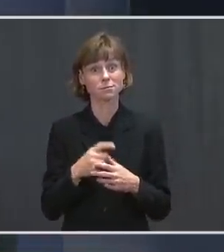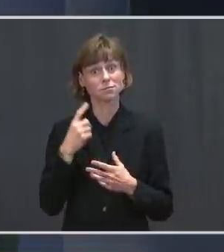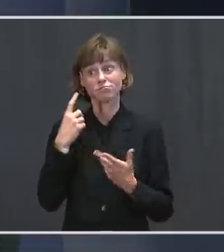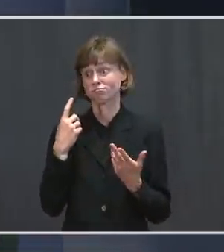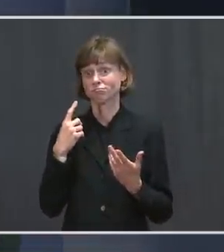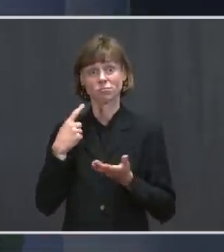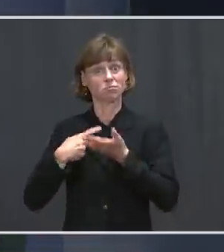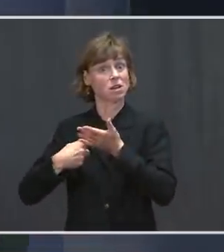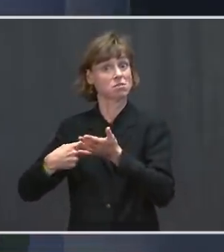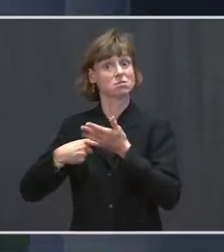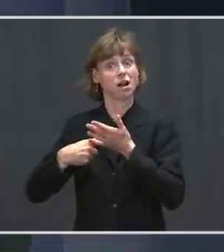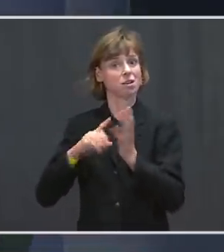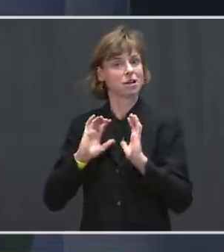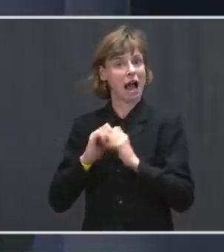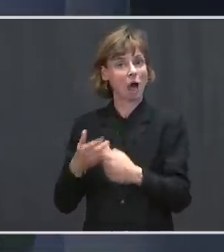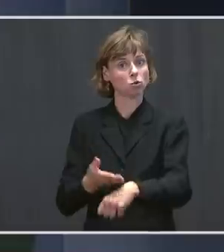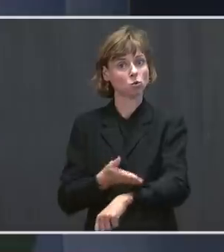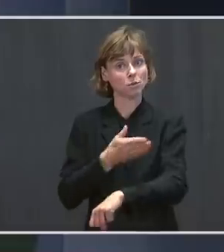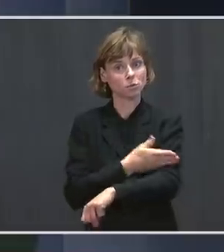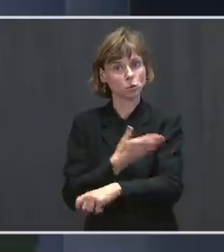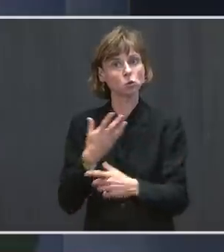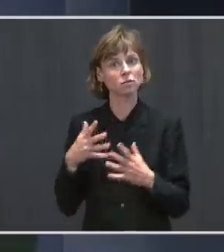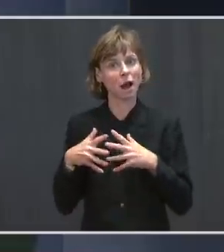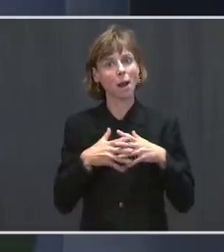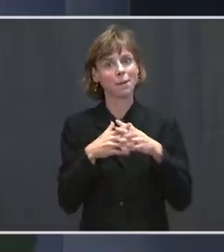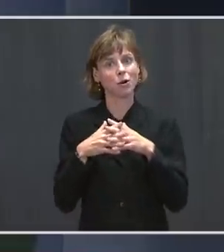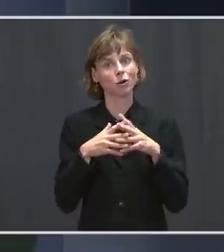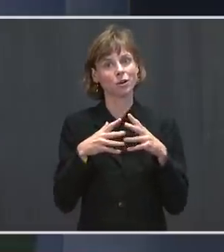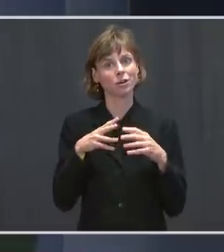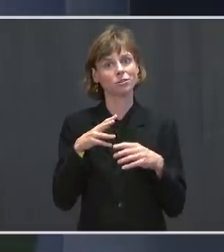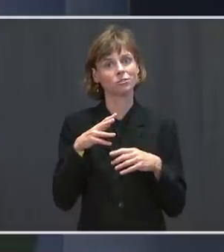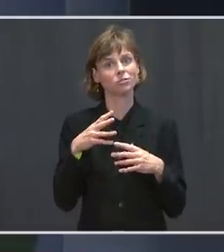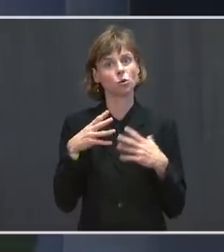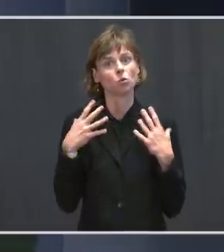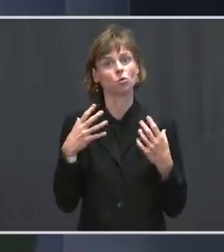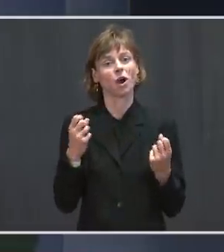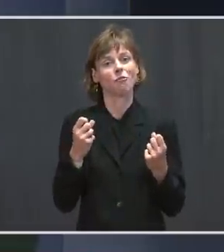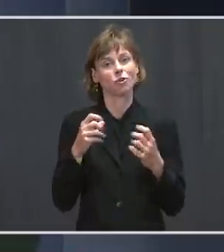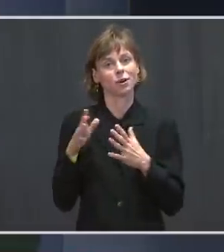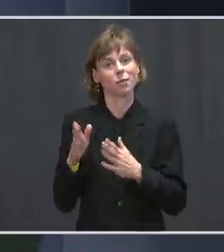and how we can improve the American recovery plan, but they haven't done any analysis